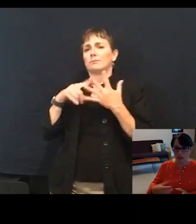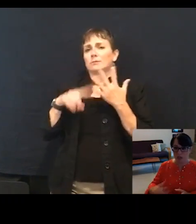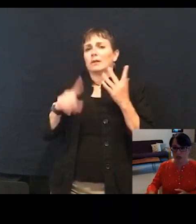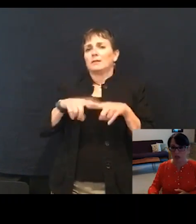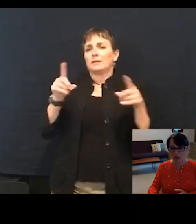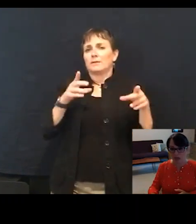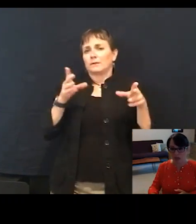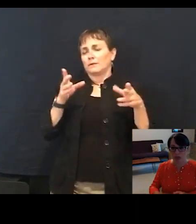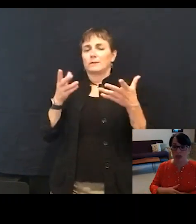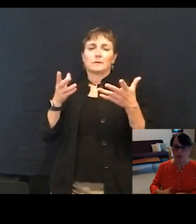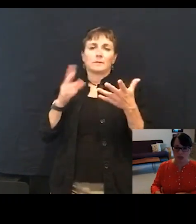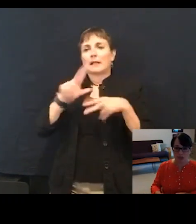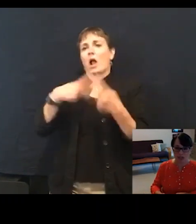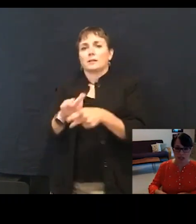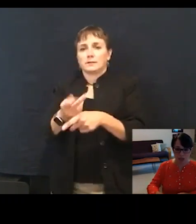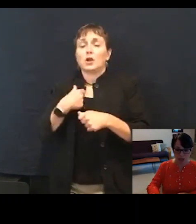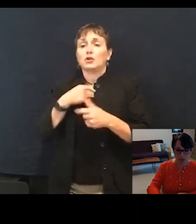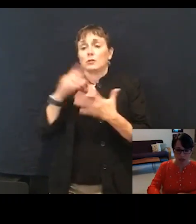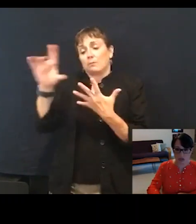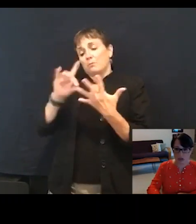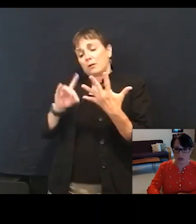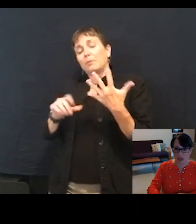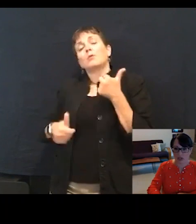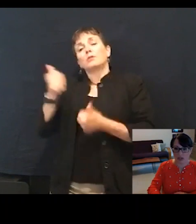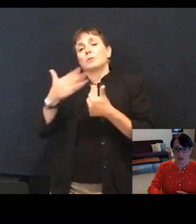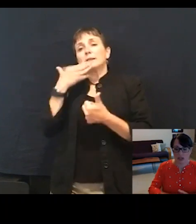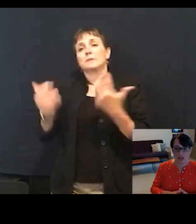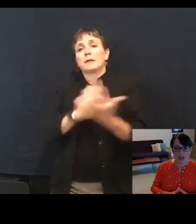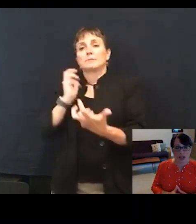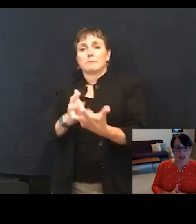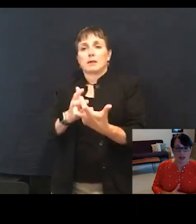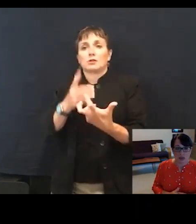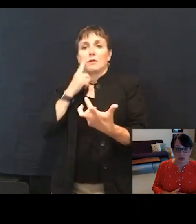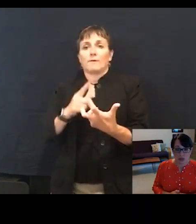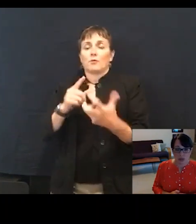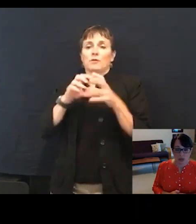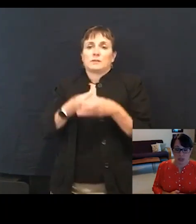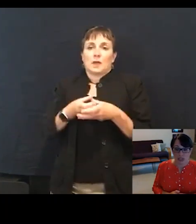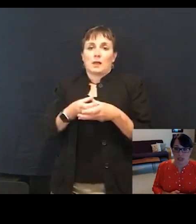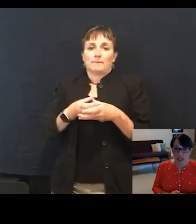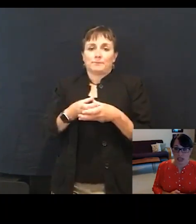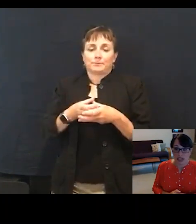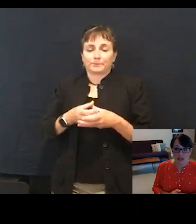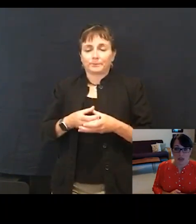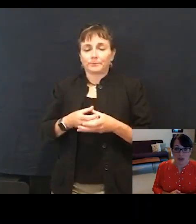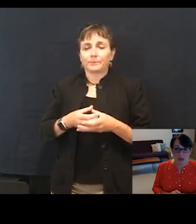is best suited for the cell type we're trying to target. And then most importantly, AAV was